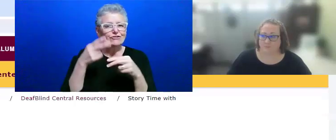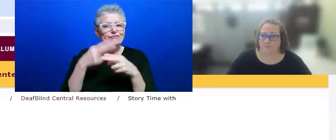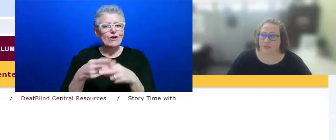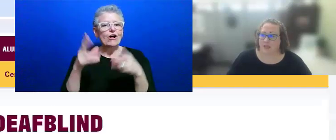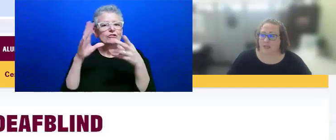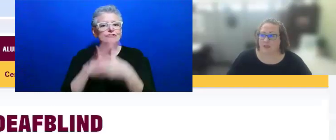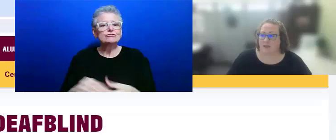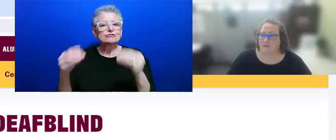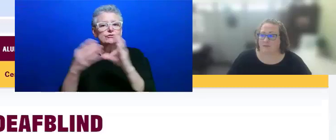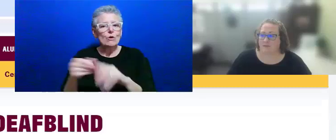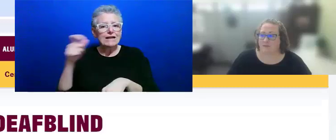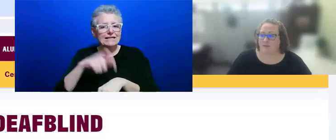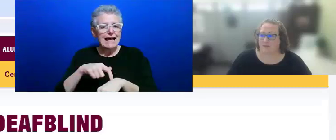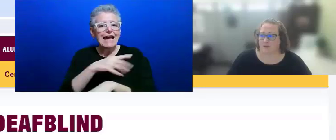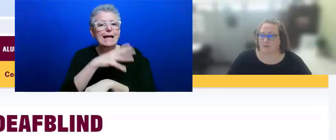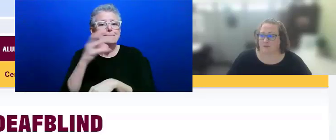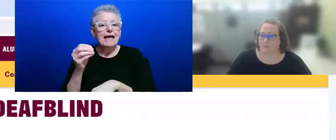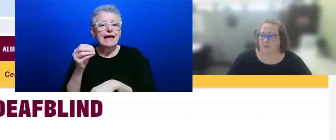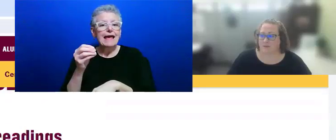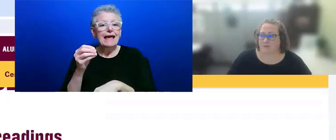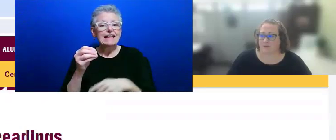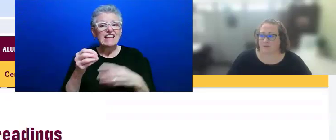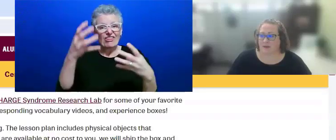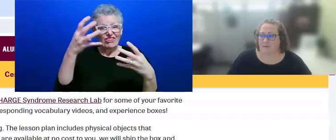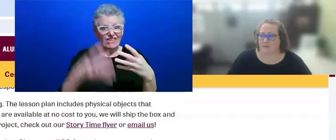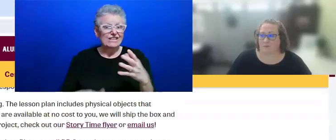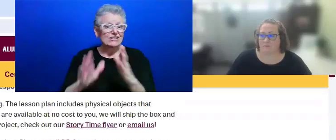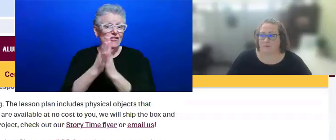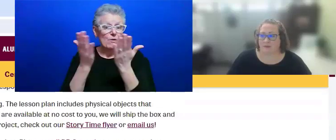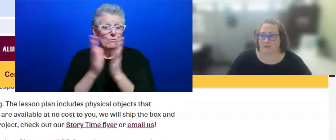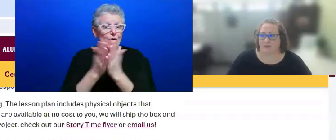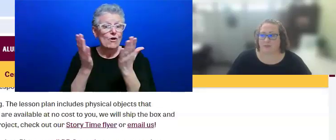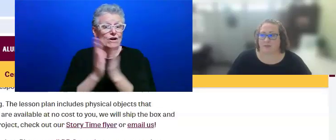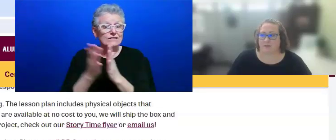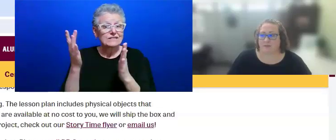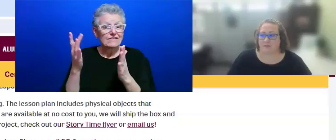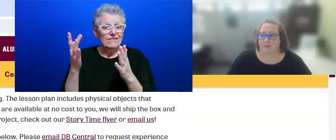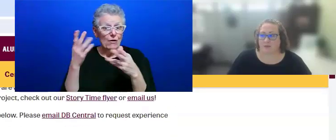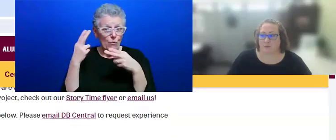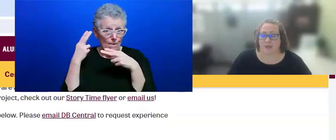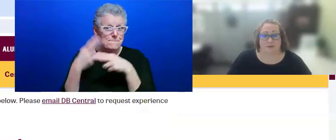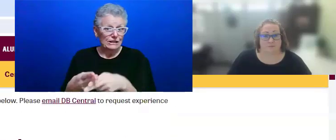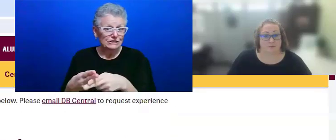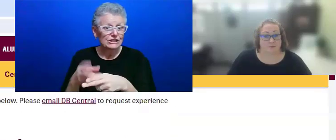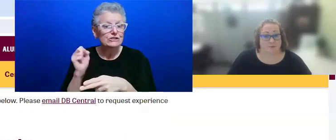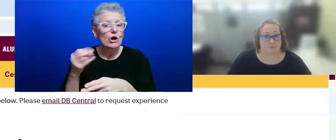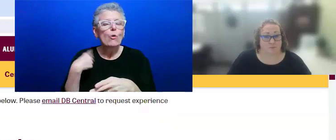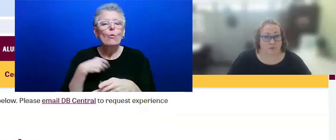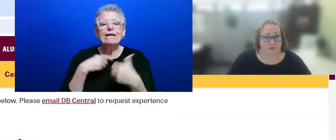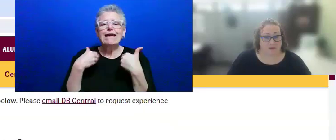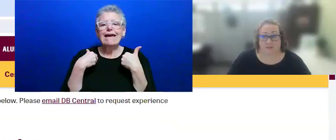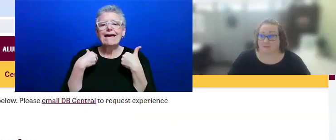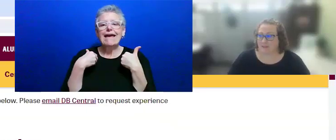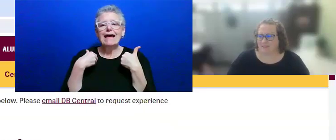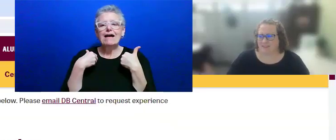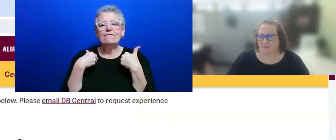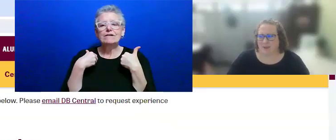and these are the books that were mentioned. So we have-- well, I think that